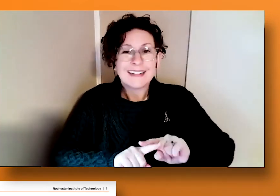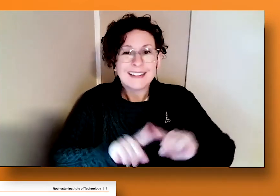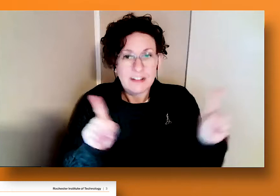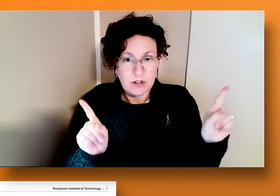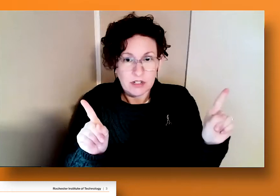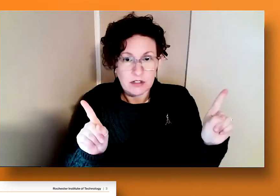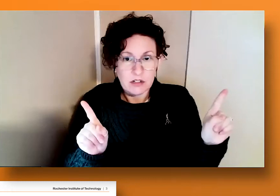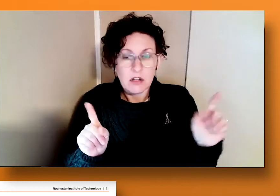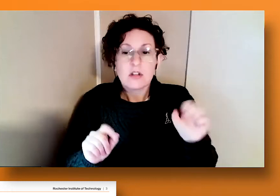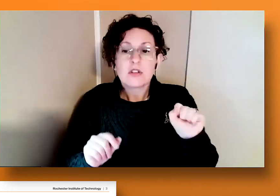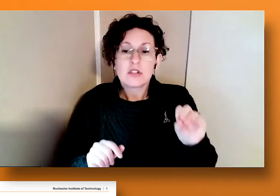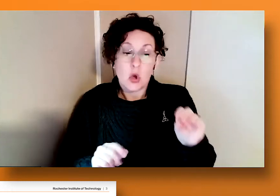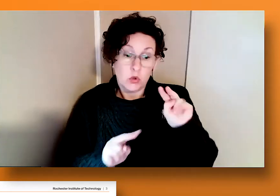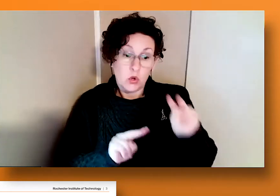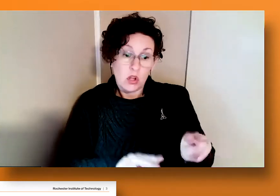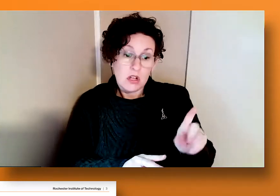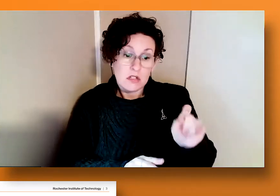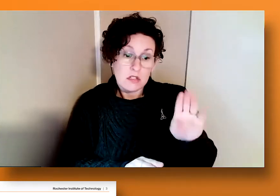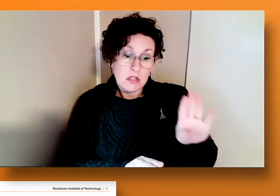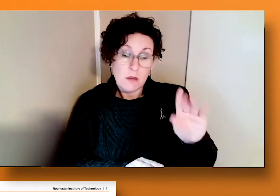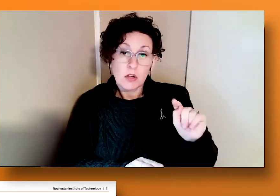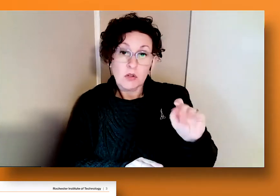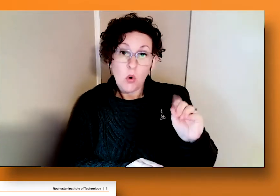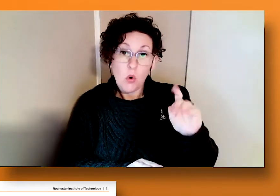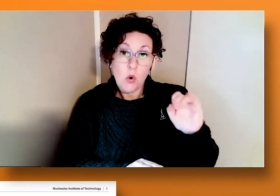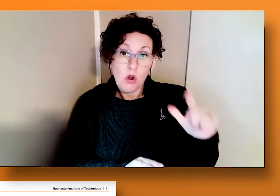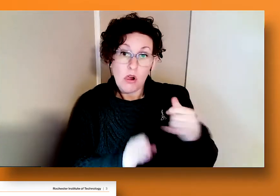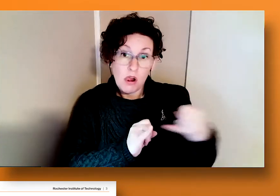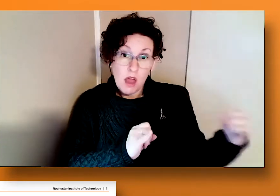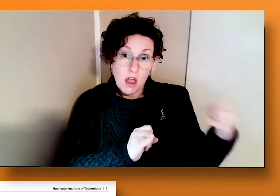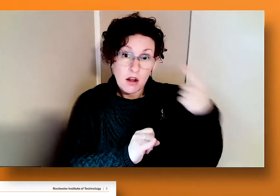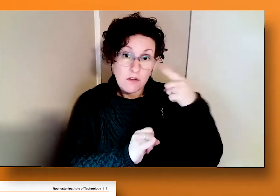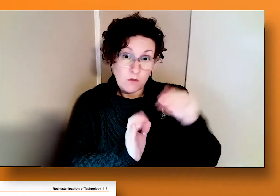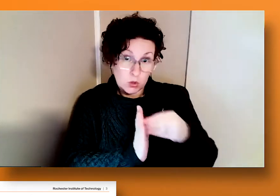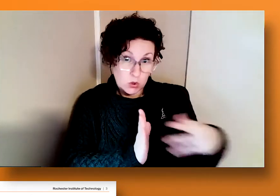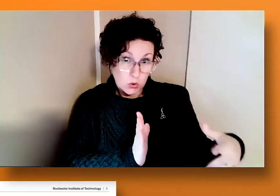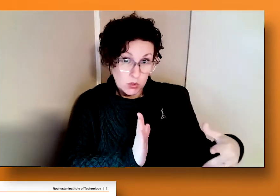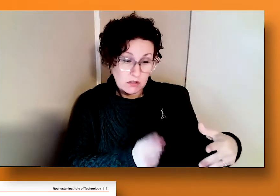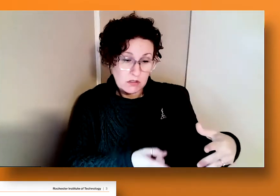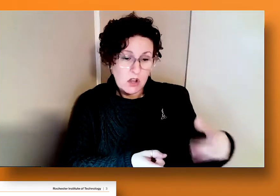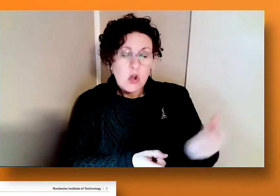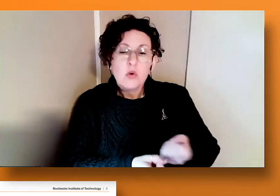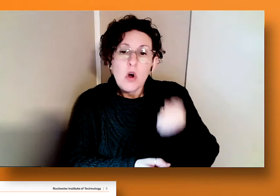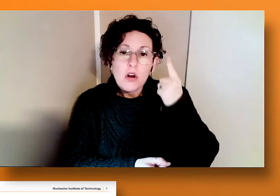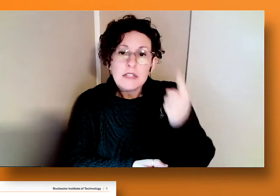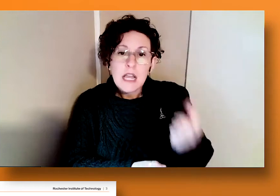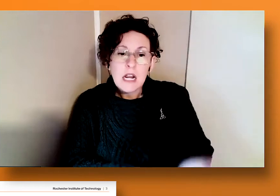So, in that case, you would just want to look at your subtotal line for students on the grant statement to get an idea of how much you